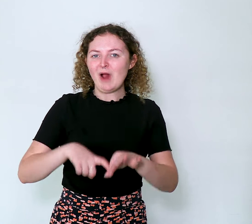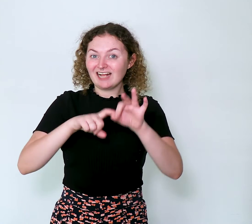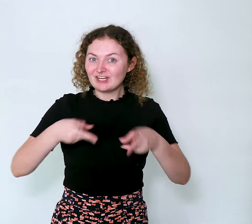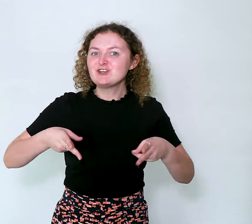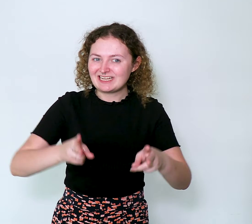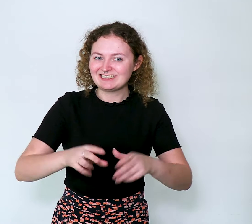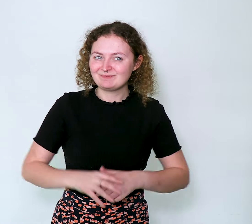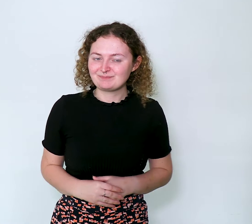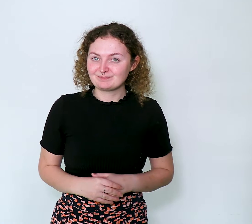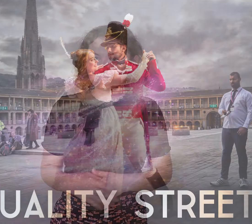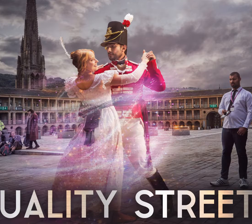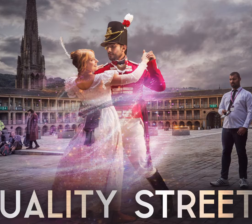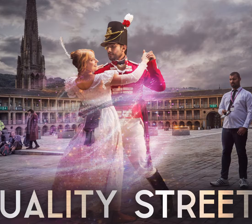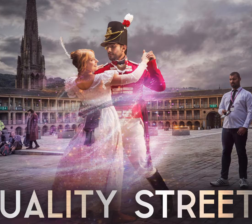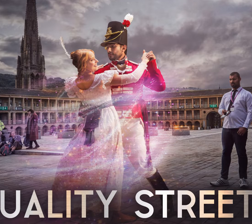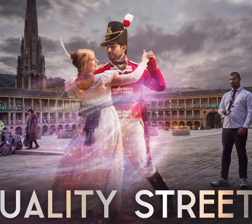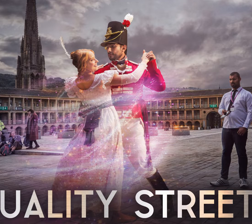Quality Street